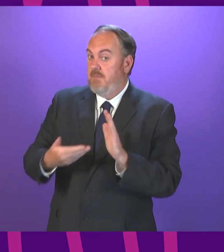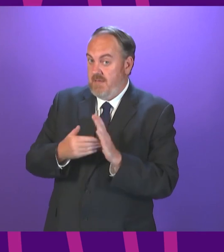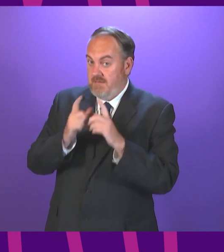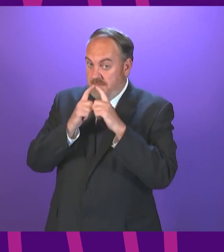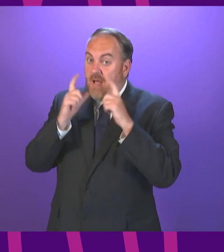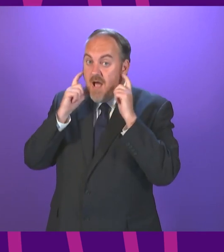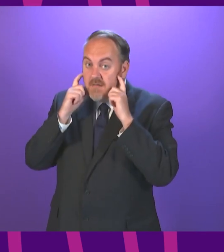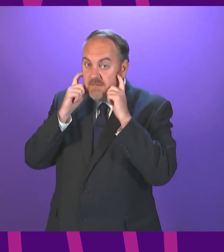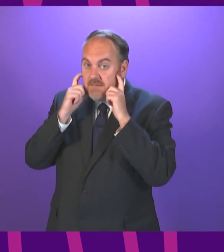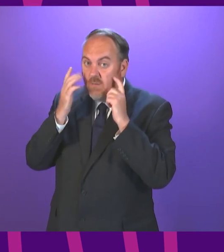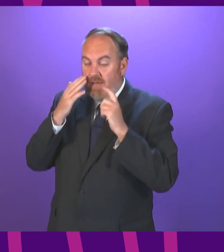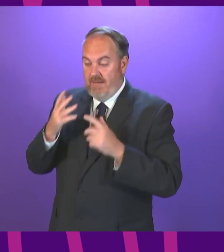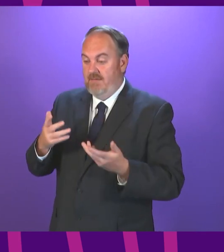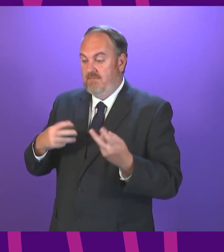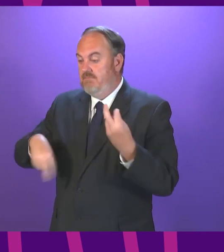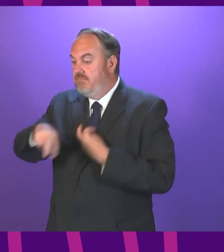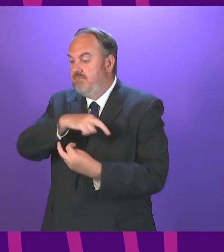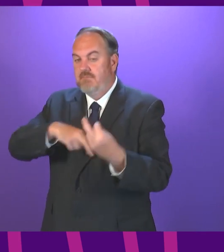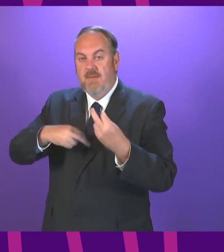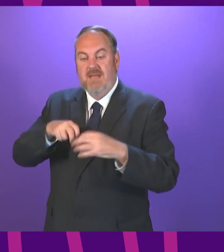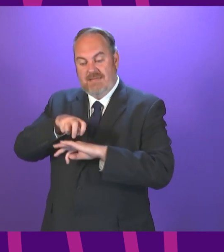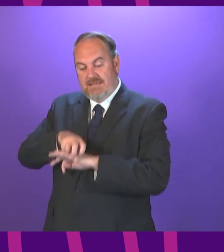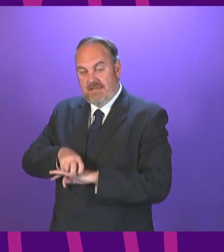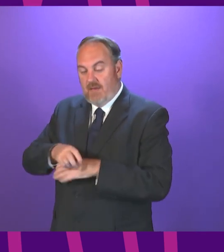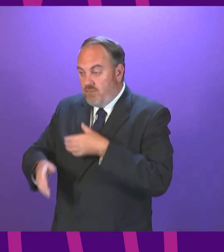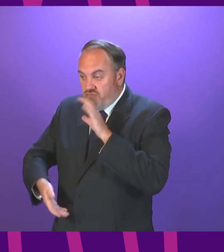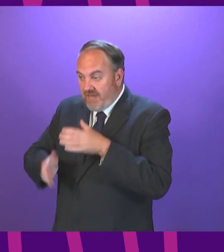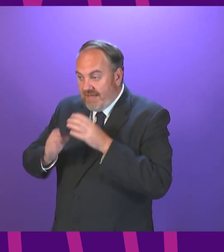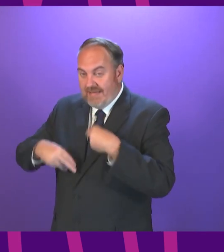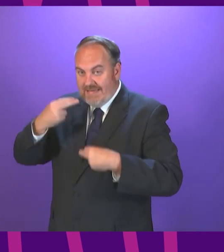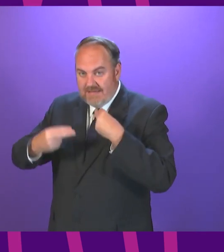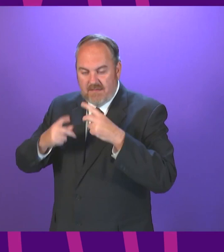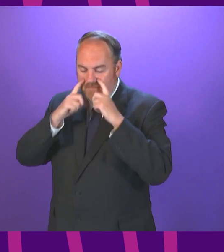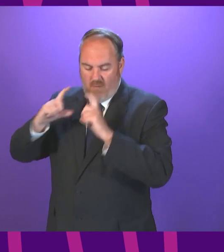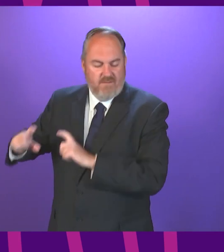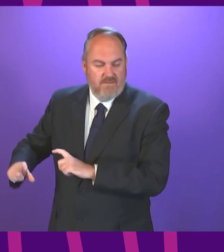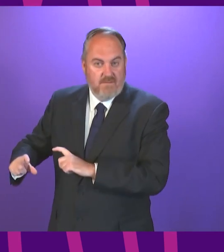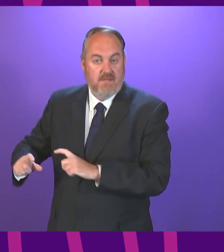when they are seated. There will still be limits on the size of events and on stadia attendances,